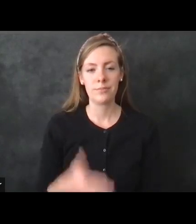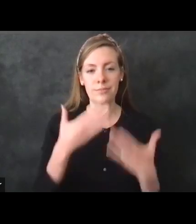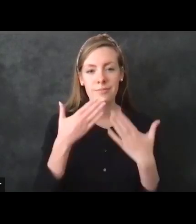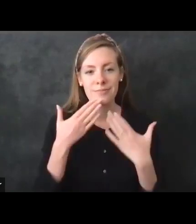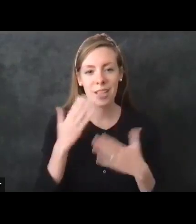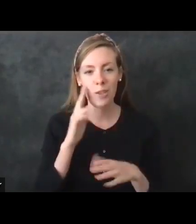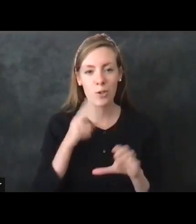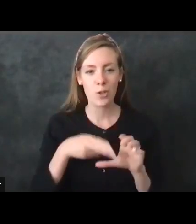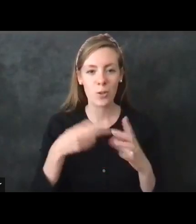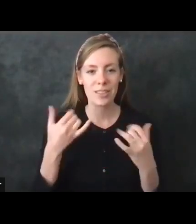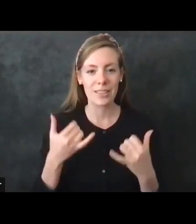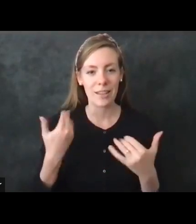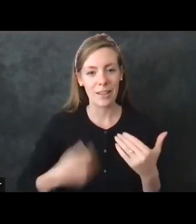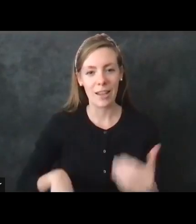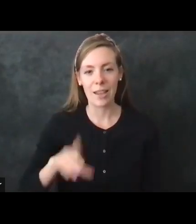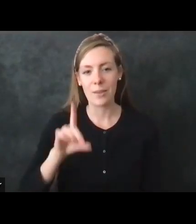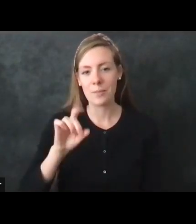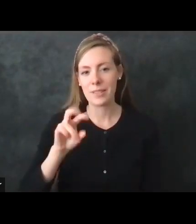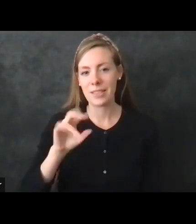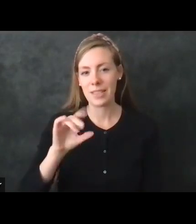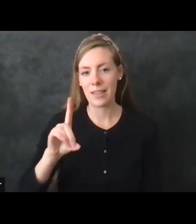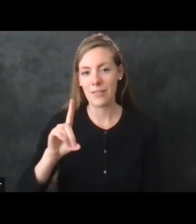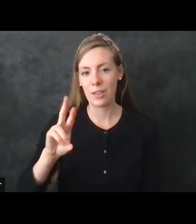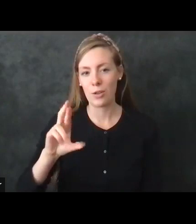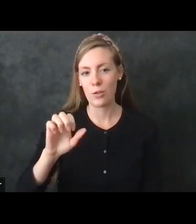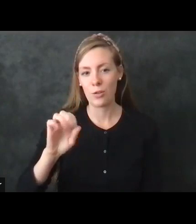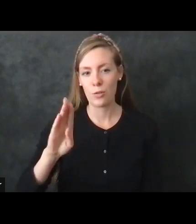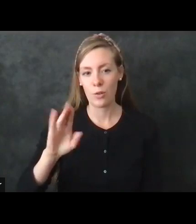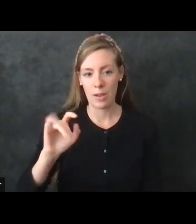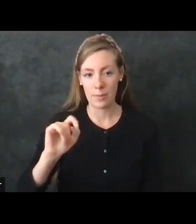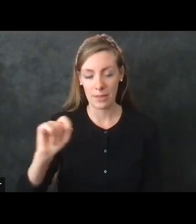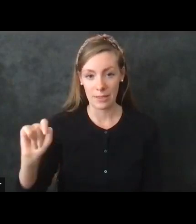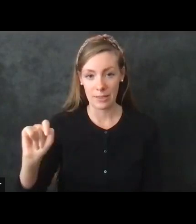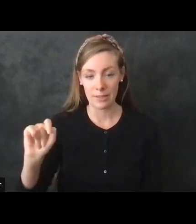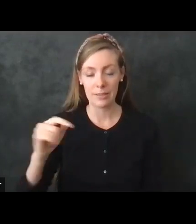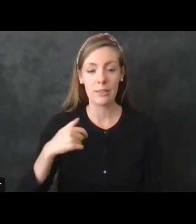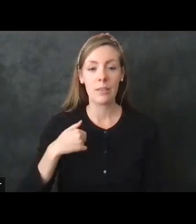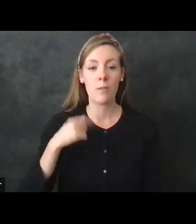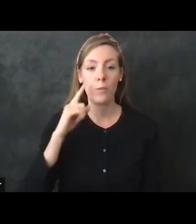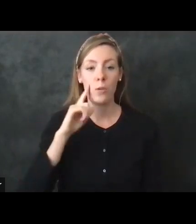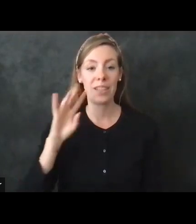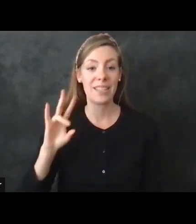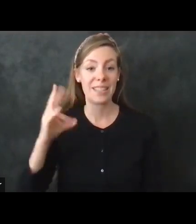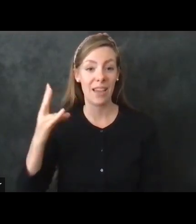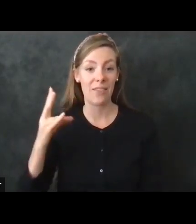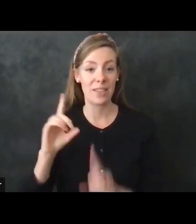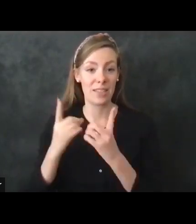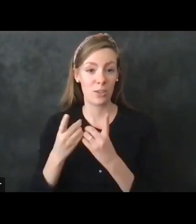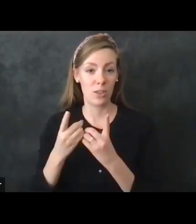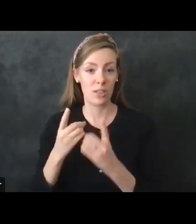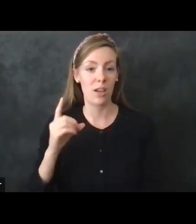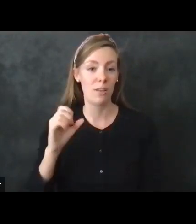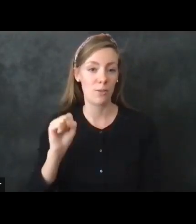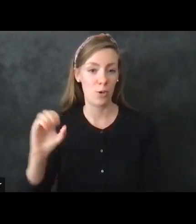I'm David Rabbit, supervisor for Sonoma County Second District, and this is our COVID-19 update for Wednesday, September 8.